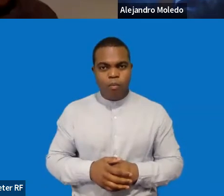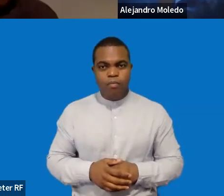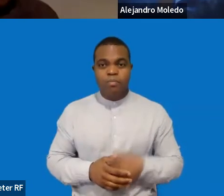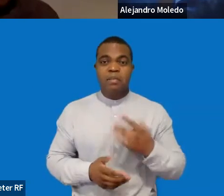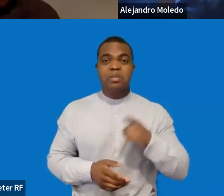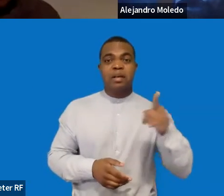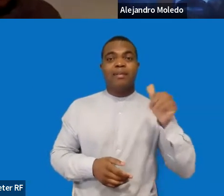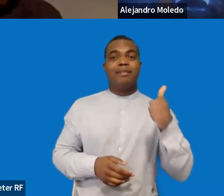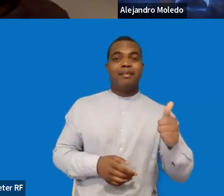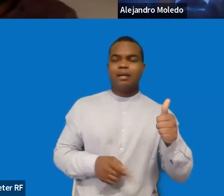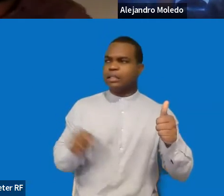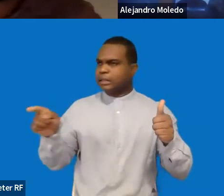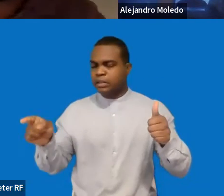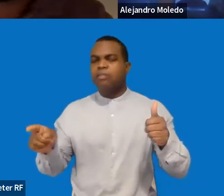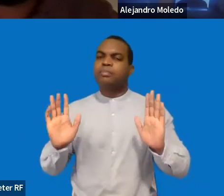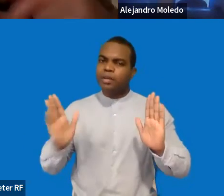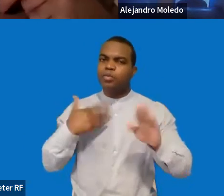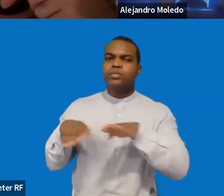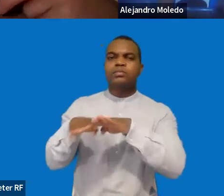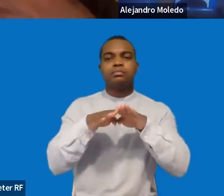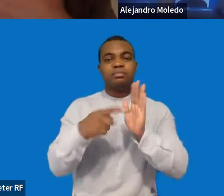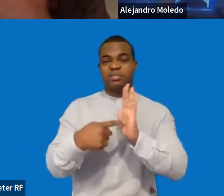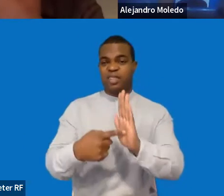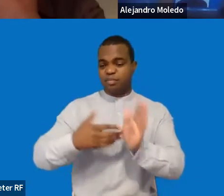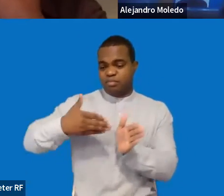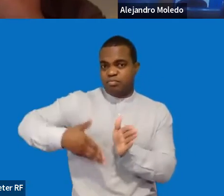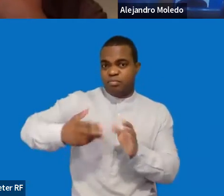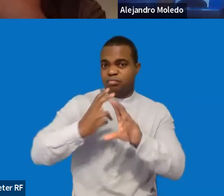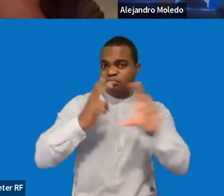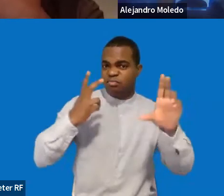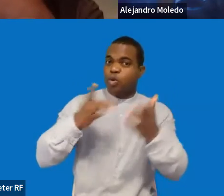Additionally, we very much welcome the fact the Disability Card,